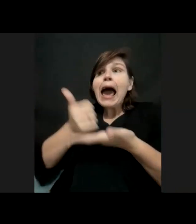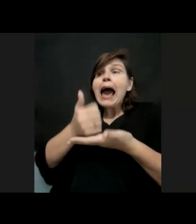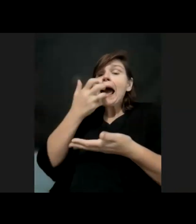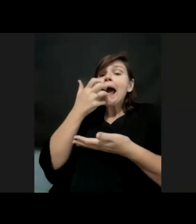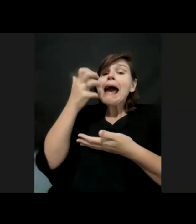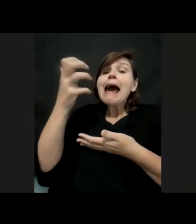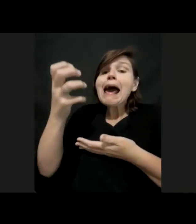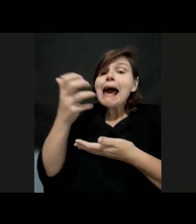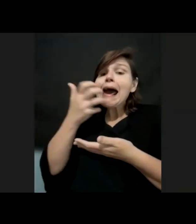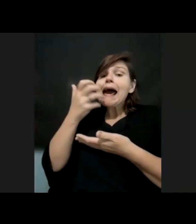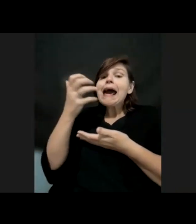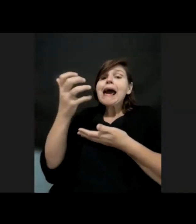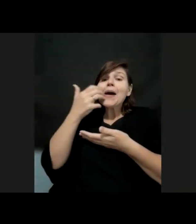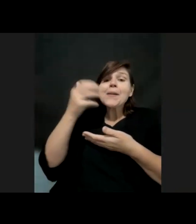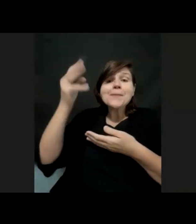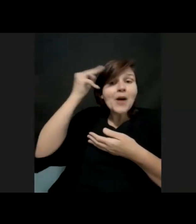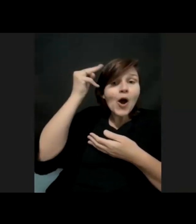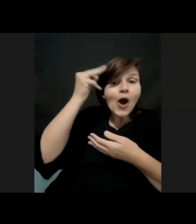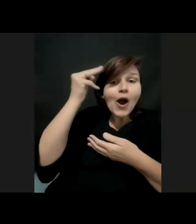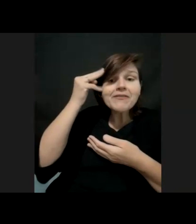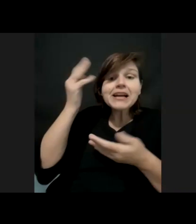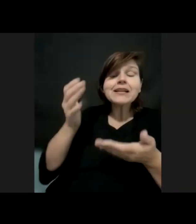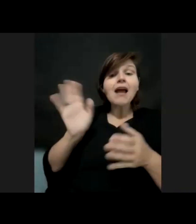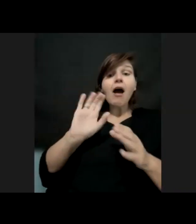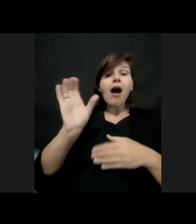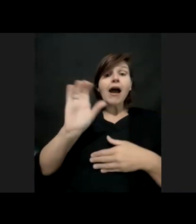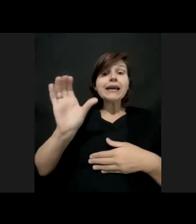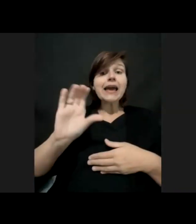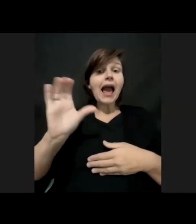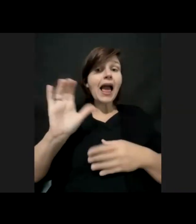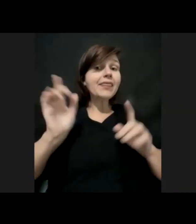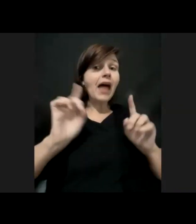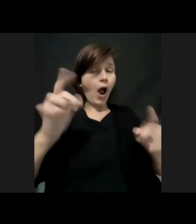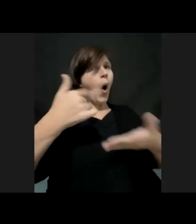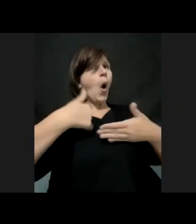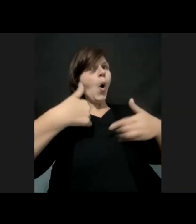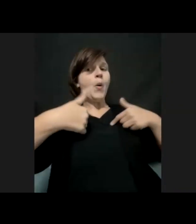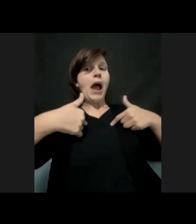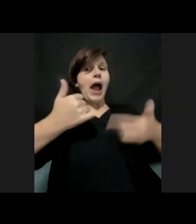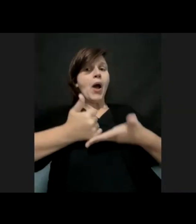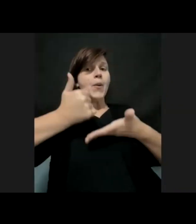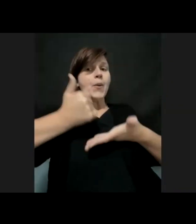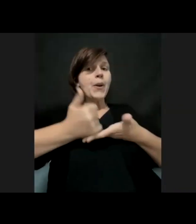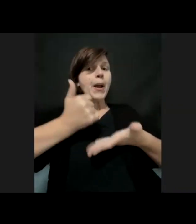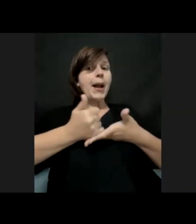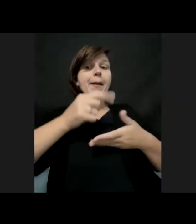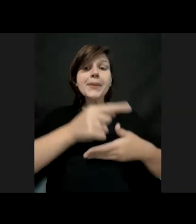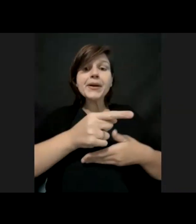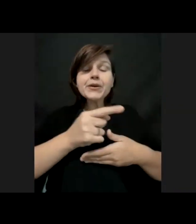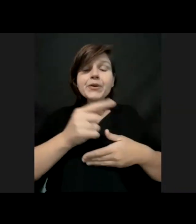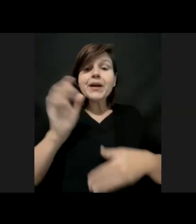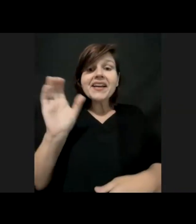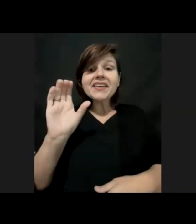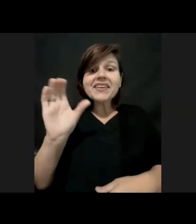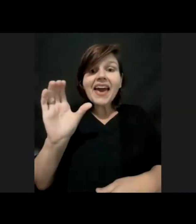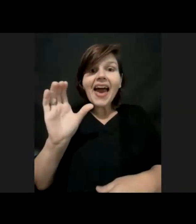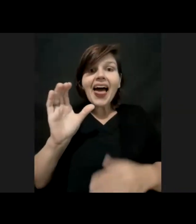“Don't worry,” shouted Callie. “I'm here to help you,” said Callie. Callie had climbed the tree too.